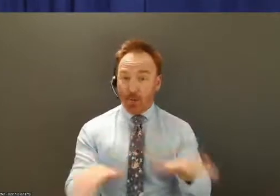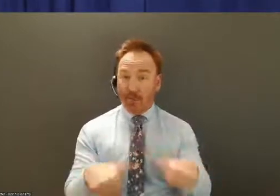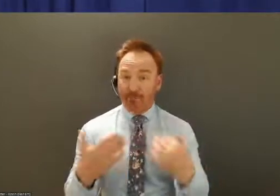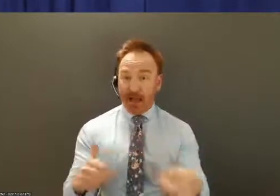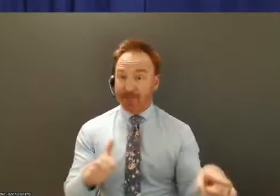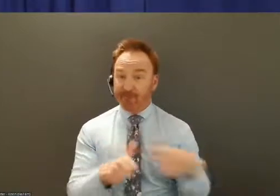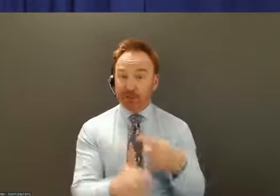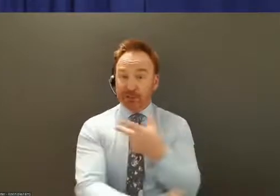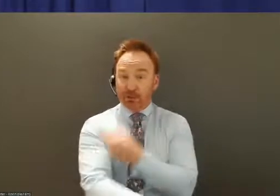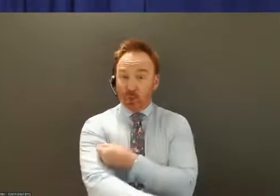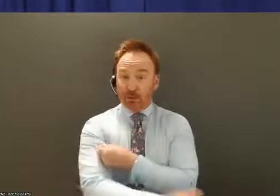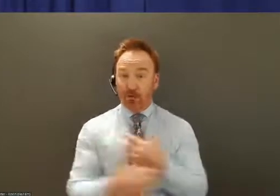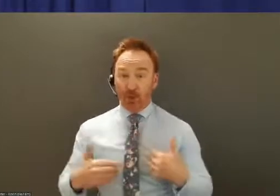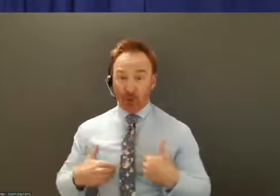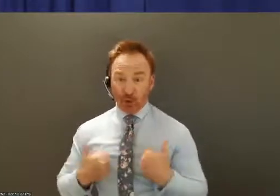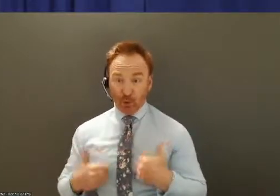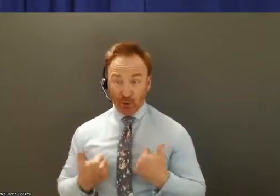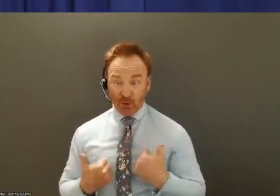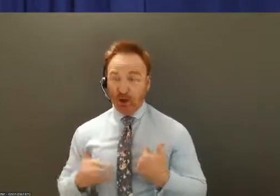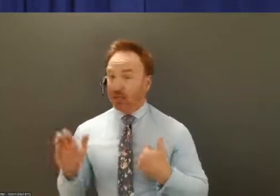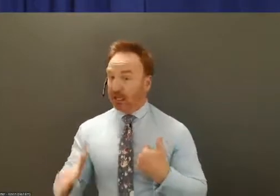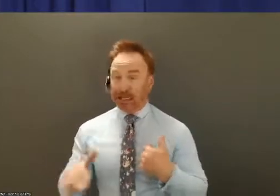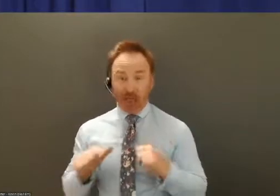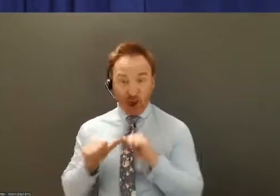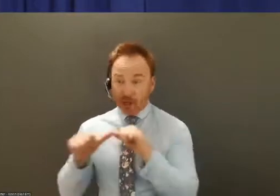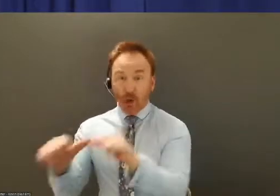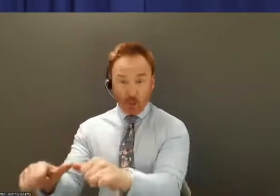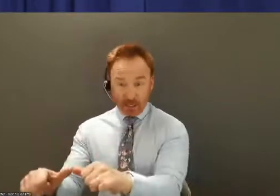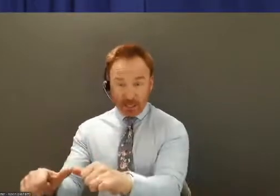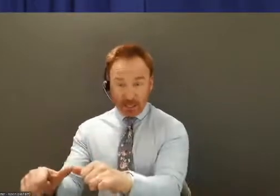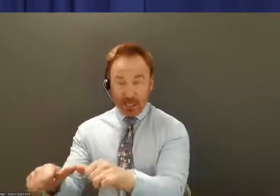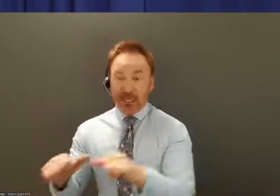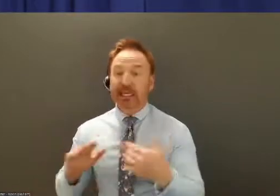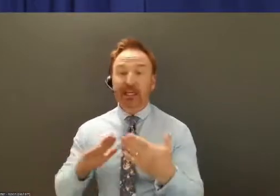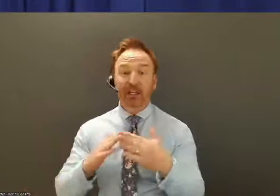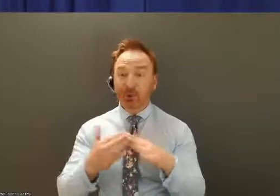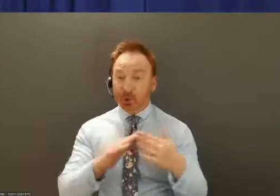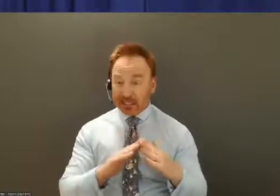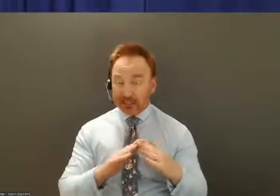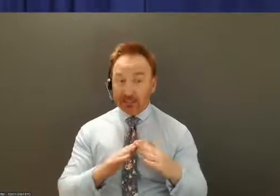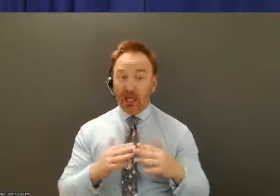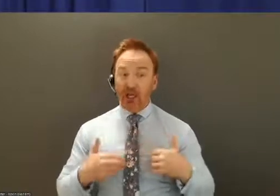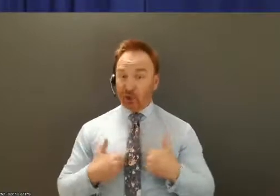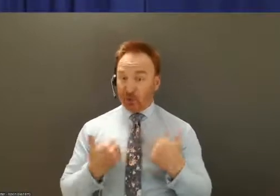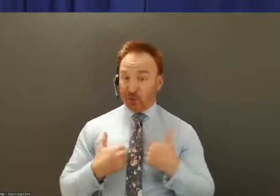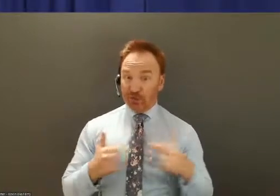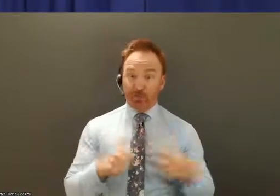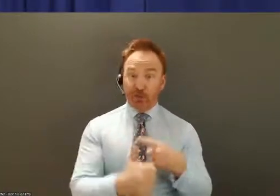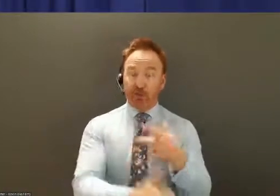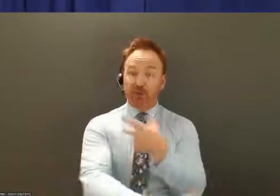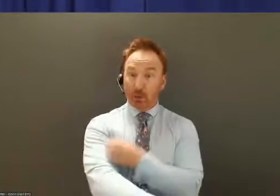to date information including contact tracing, why we do public notifications and those